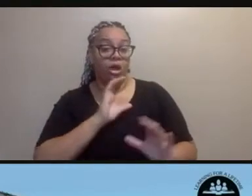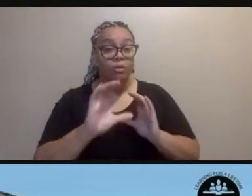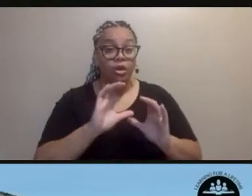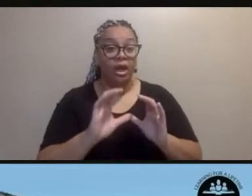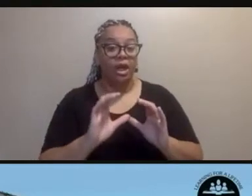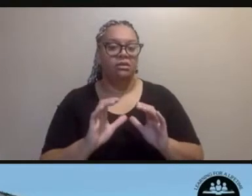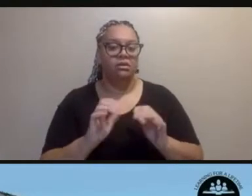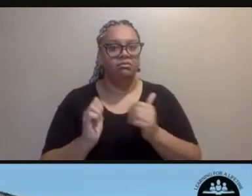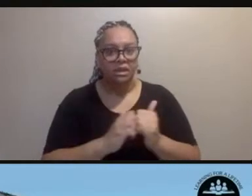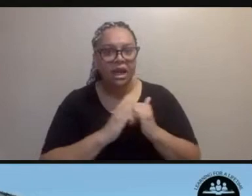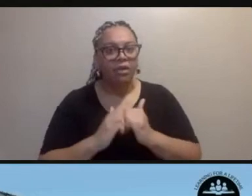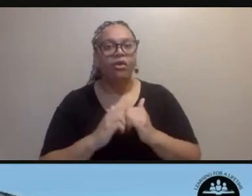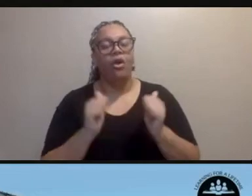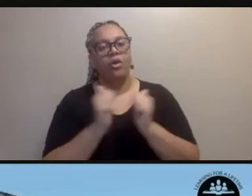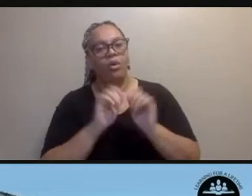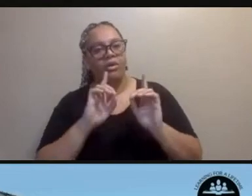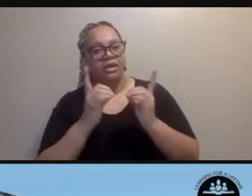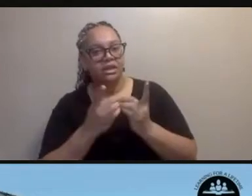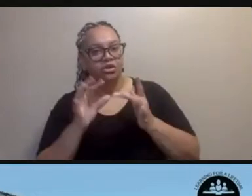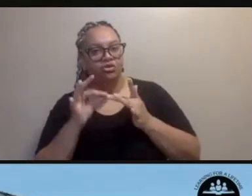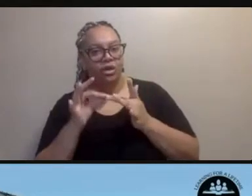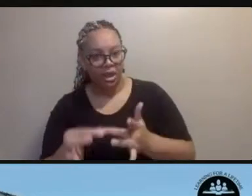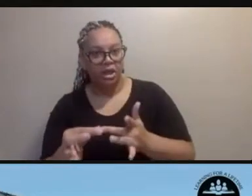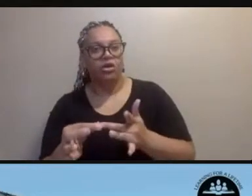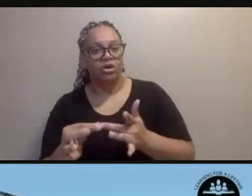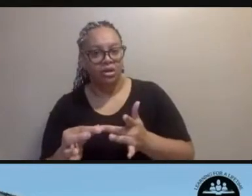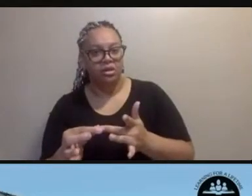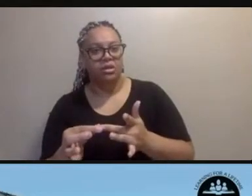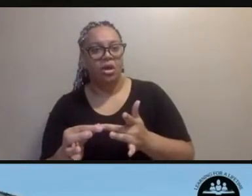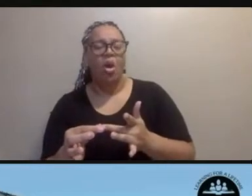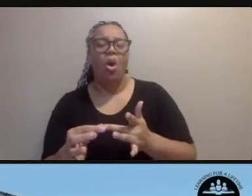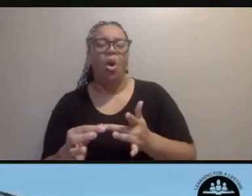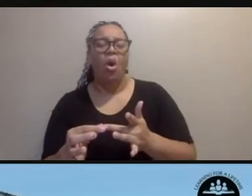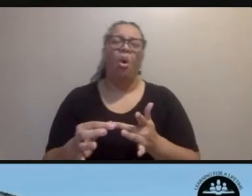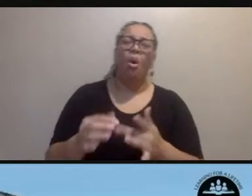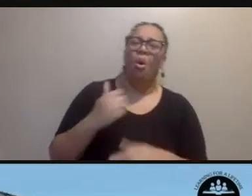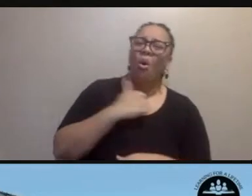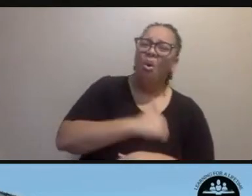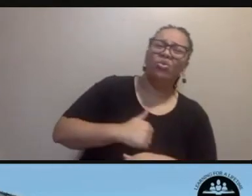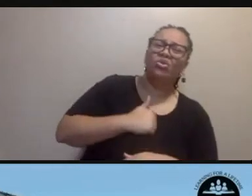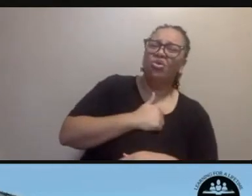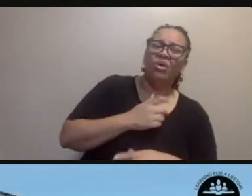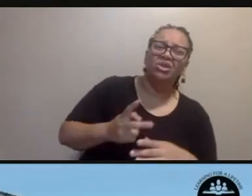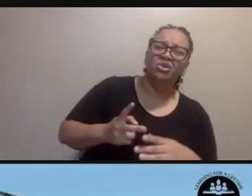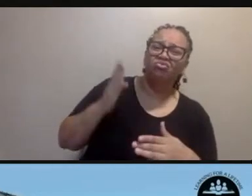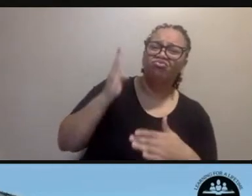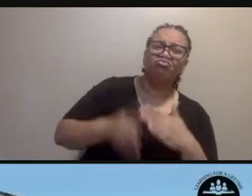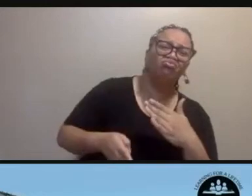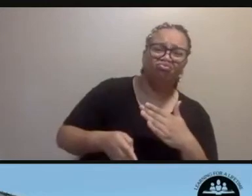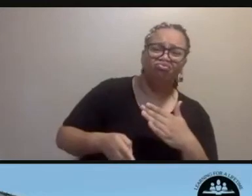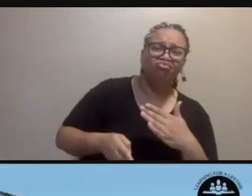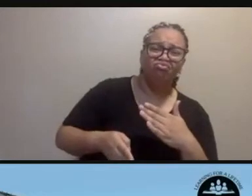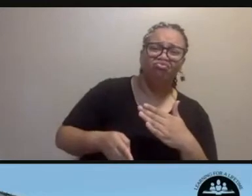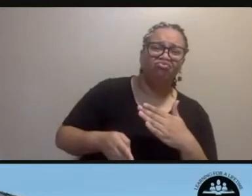AND IT'S NO MOE TRUE. AND THEN I THINK HOW THE BOARD ALSO COMMUNICATES AMONGST